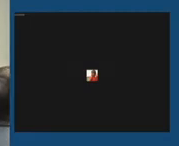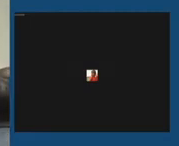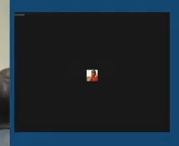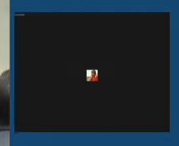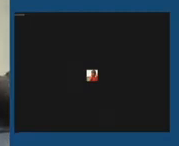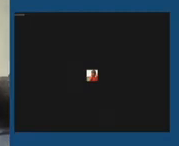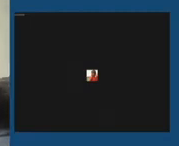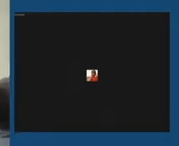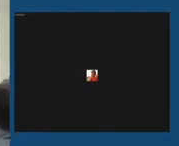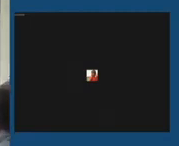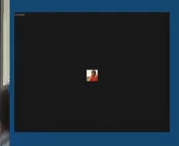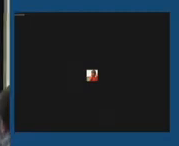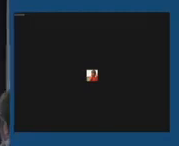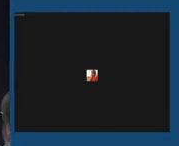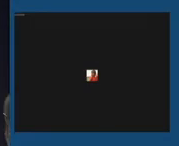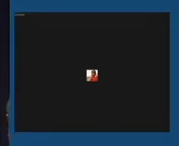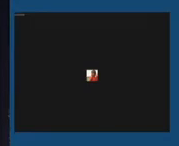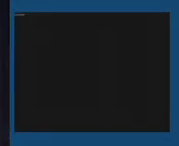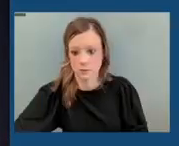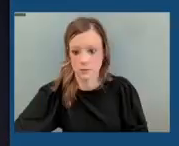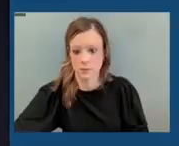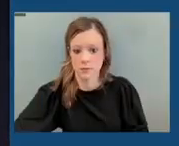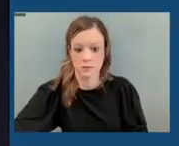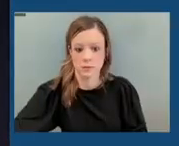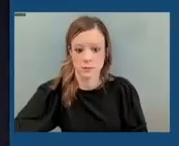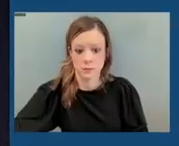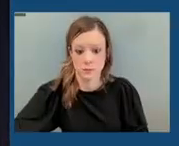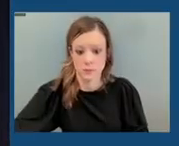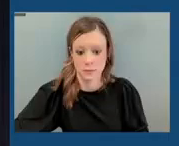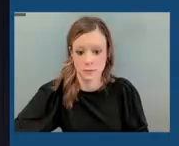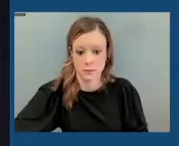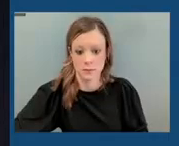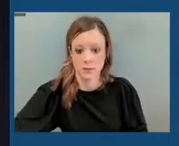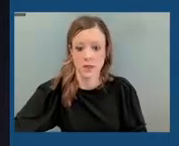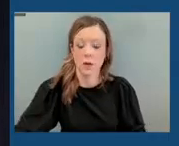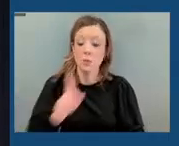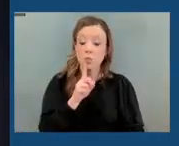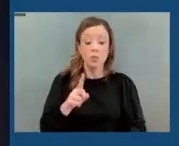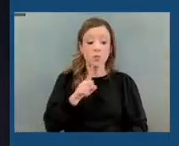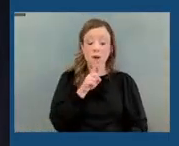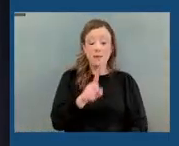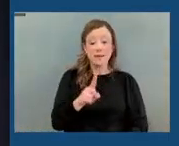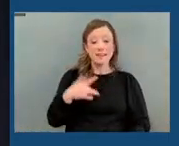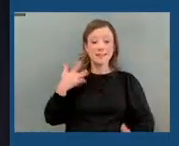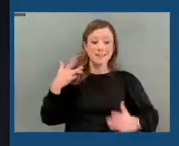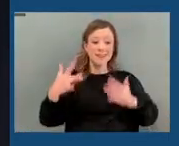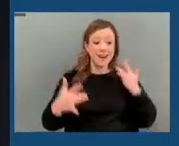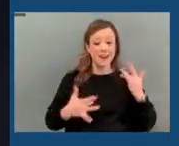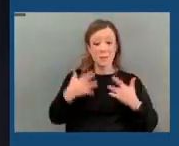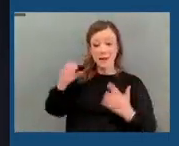the nomination of Stephen James to be the next head of the New York State Police, our superintendent.